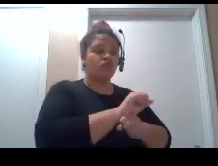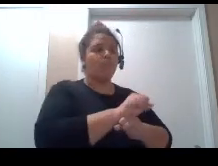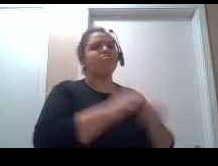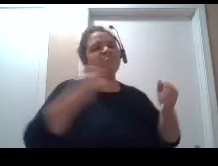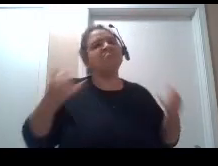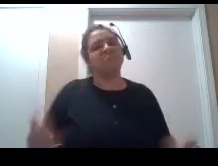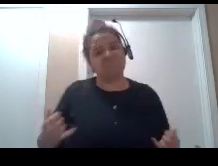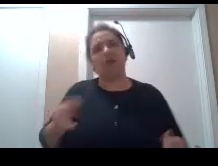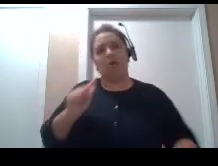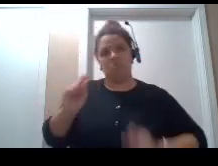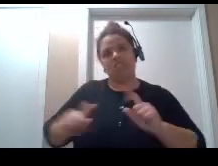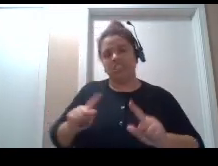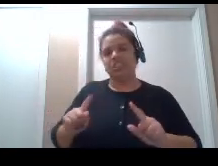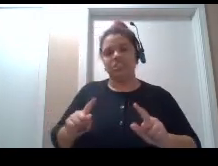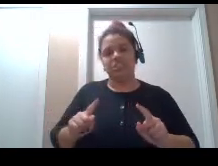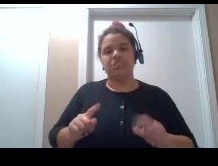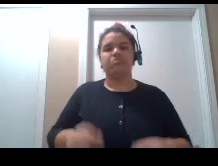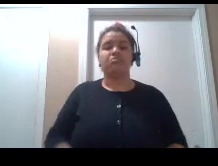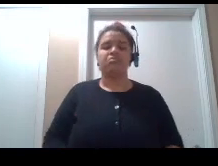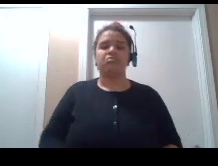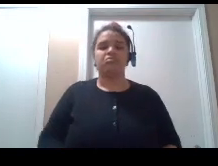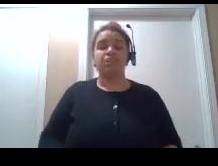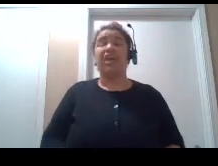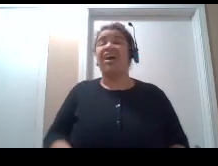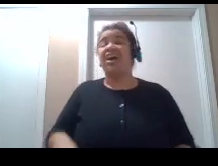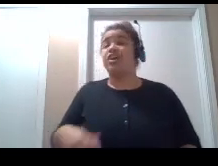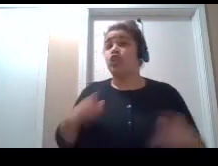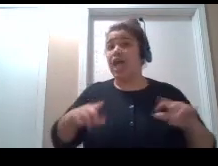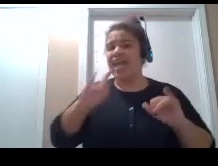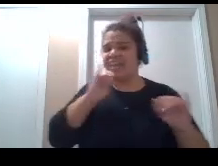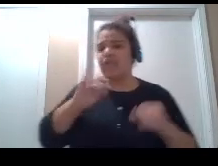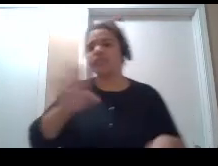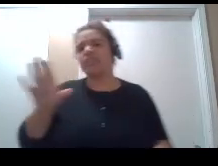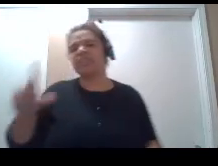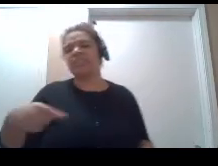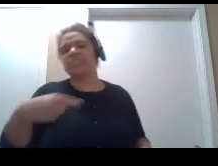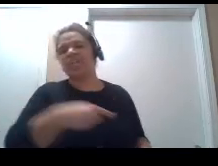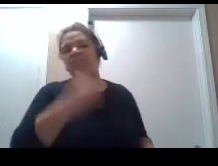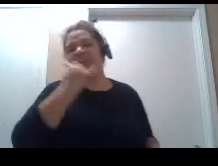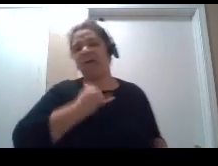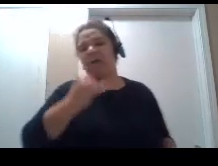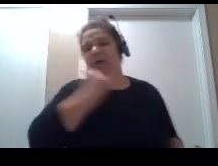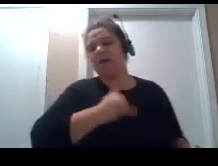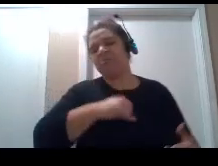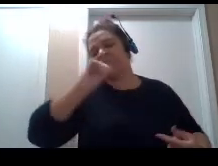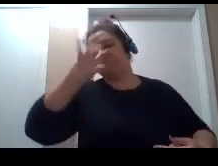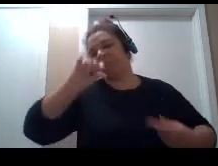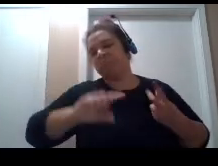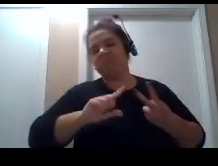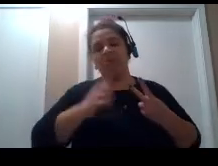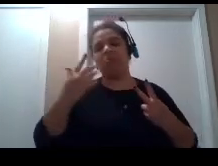Avoid pointing out the candidate’s weaknesses or personal issues, such as difficulties with previous employers,